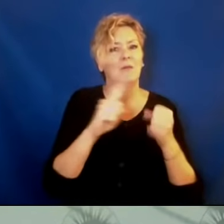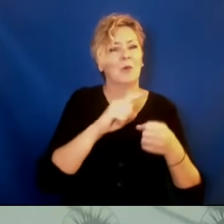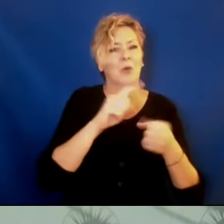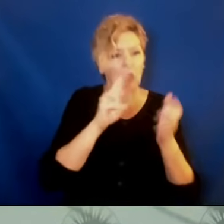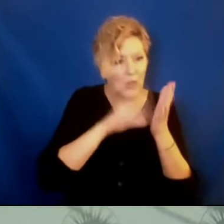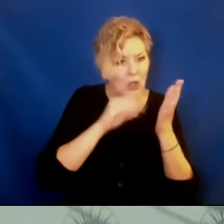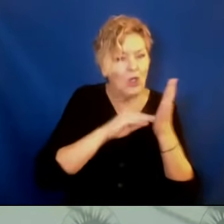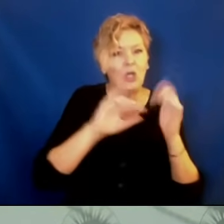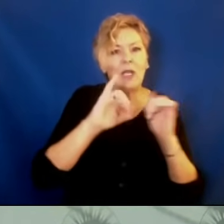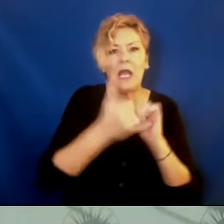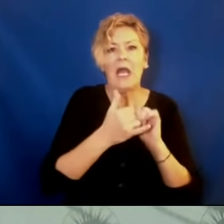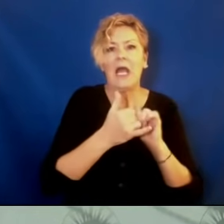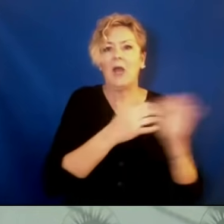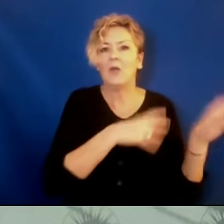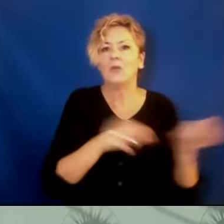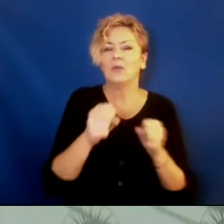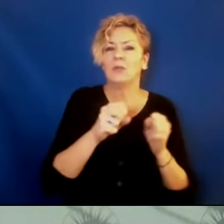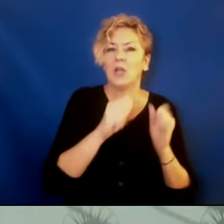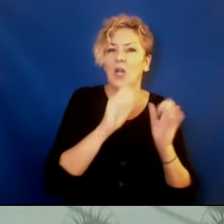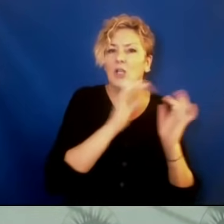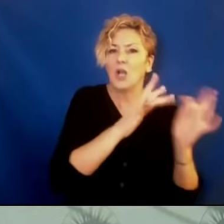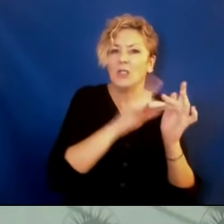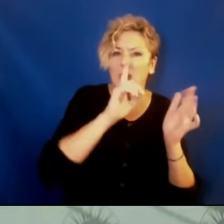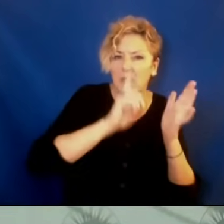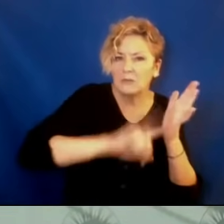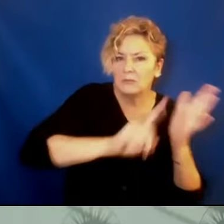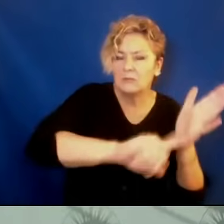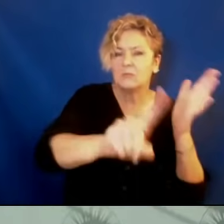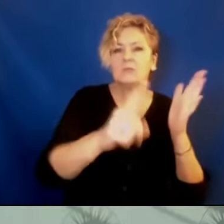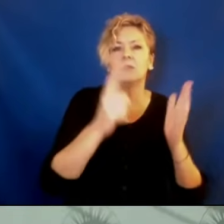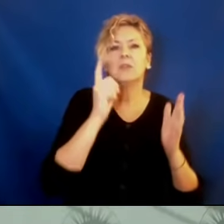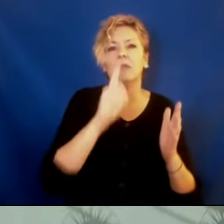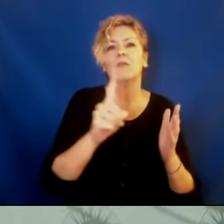performed over the weekend. Opportunities 5000 calls to 811.